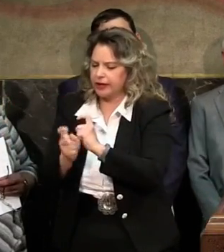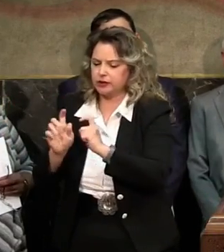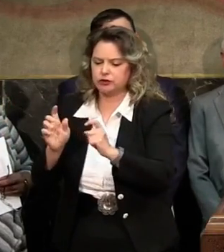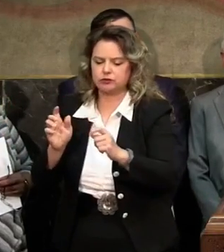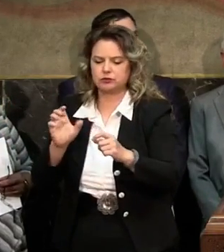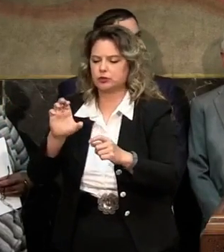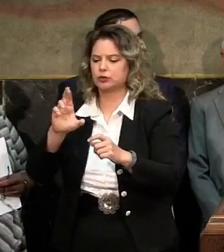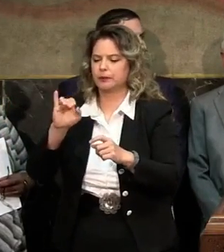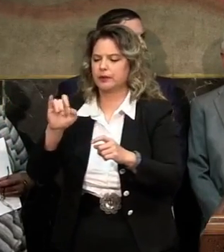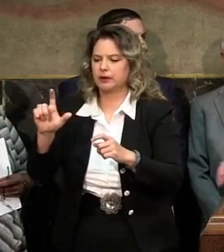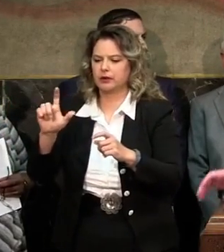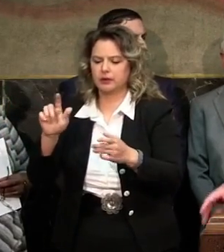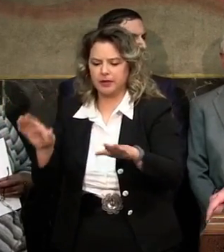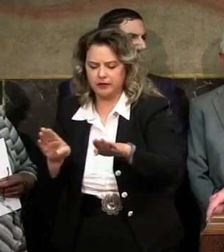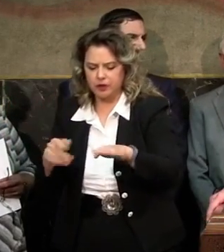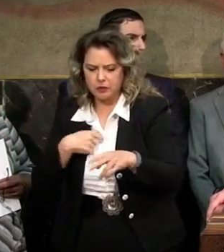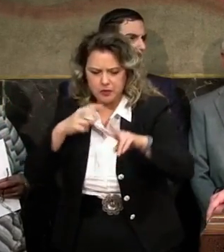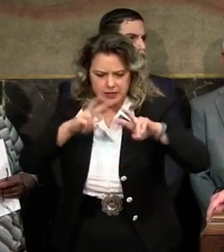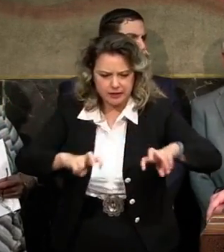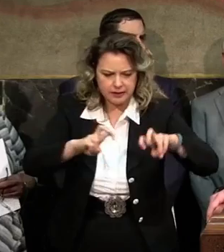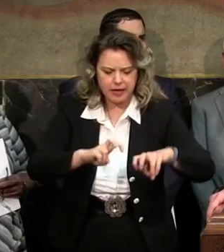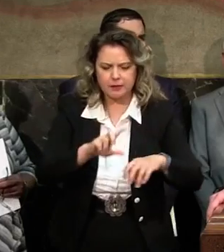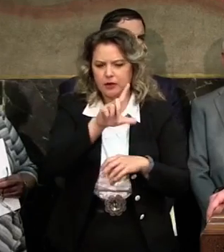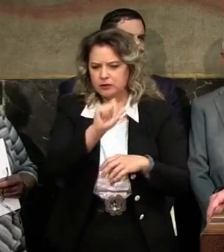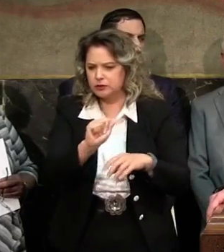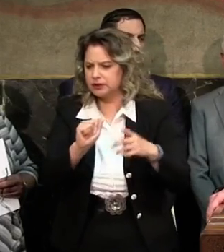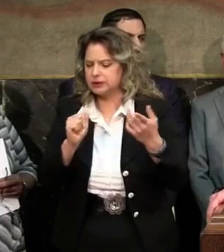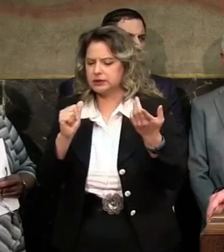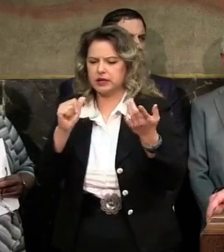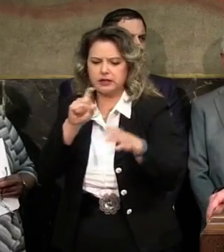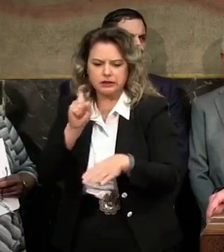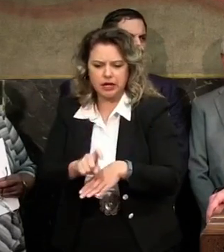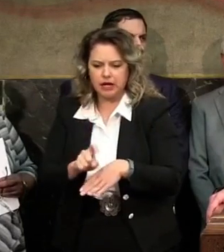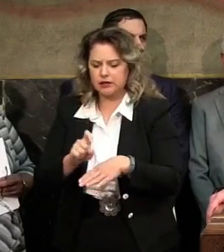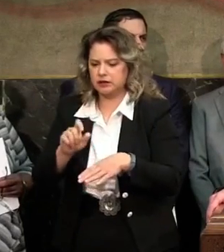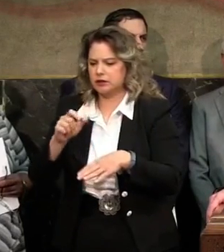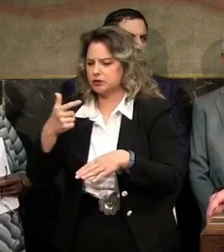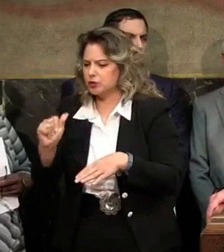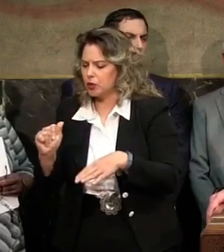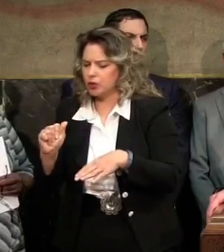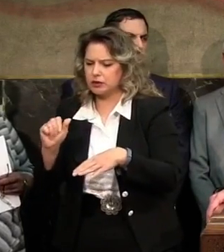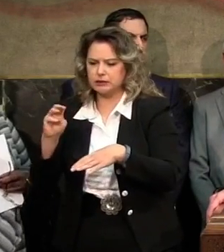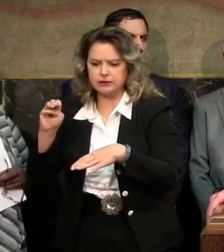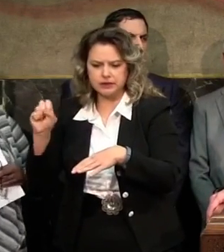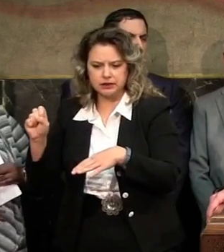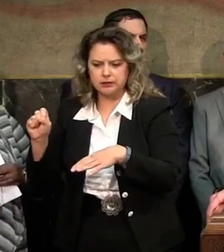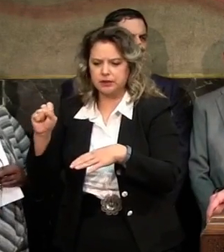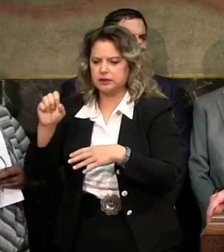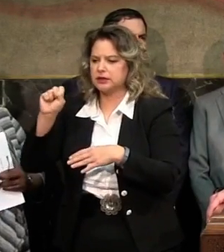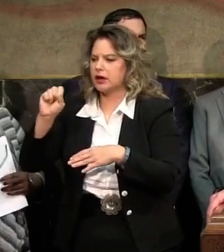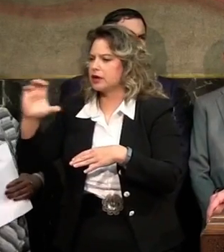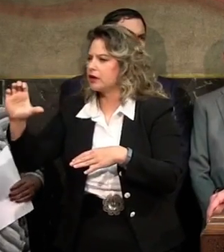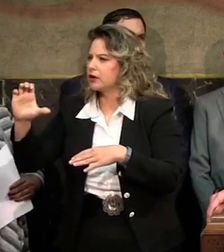Texas Mississippi Alabama Georgia South Carolina and other states that have seen big declines in both time and